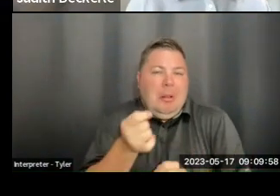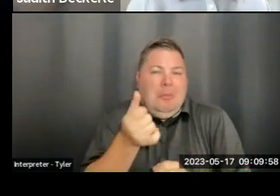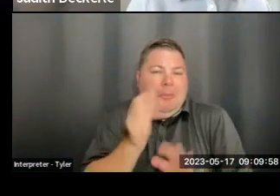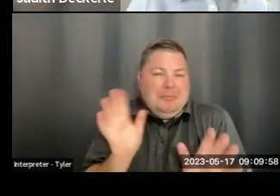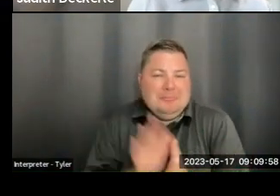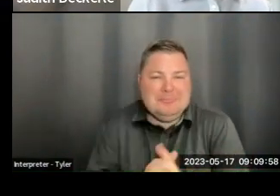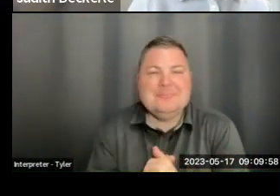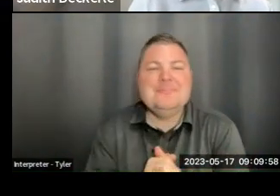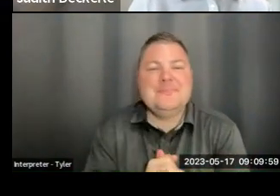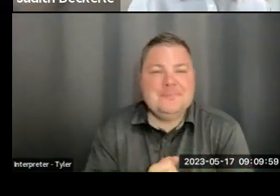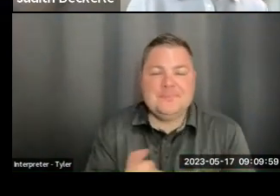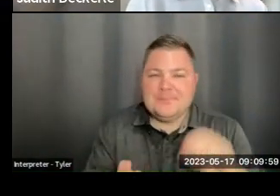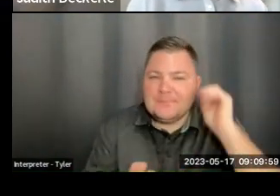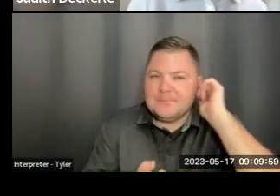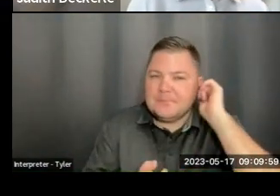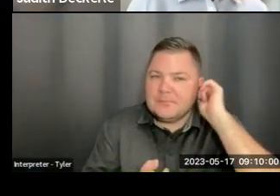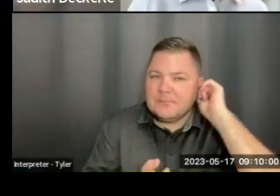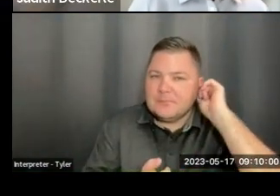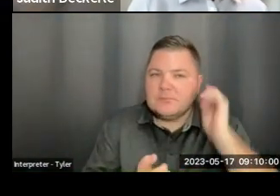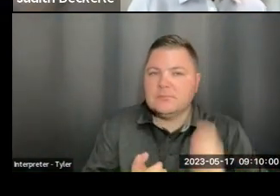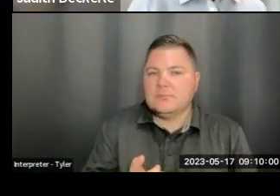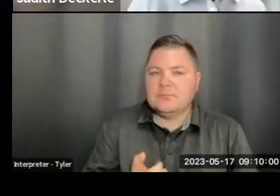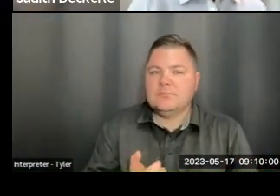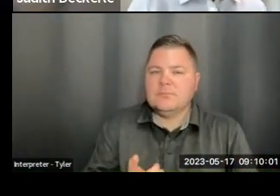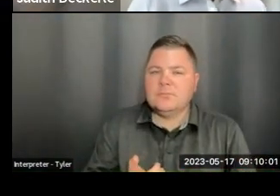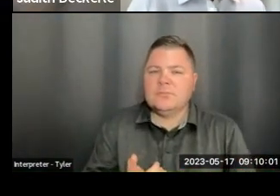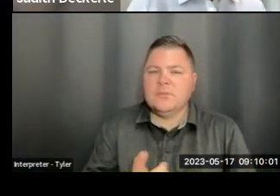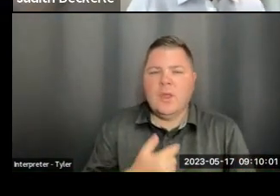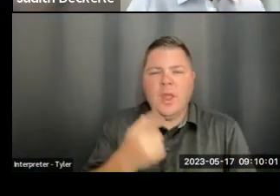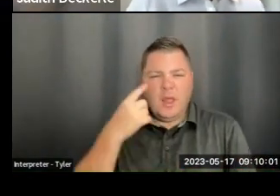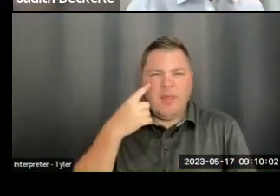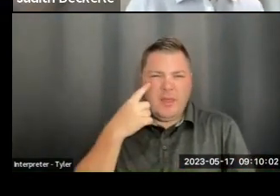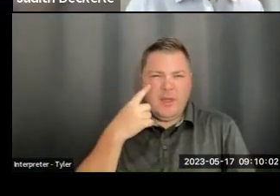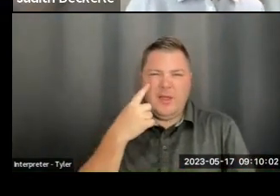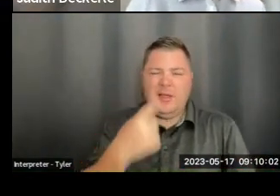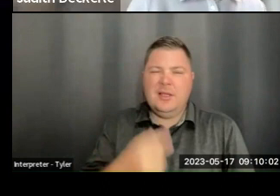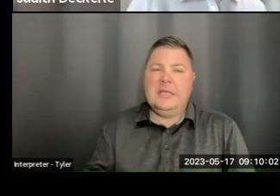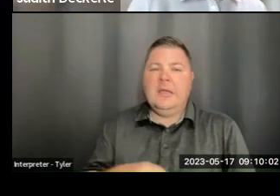glasses since I was able years old. Today, I'm wearing black frames.